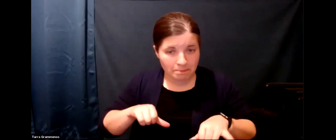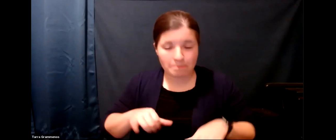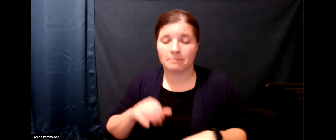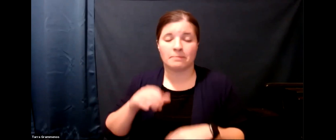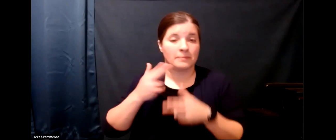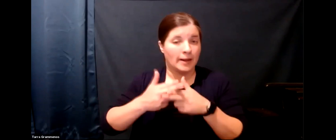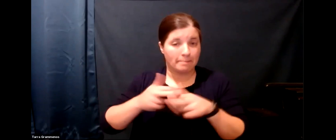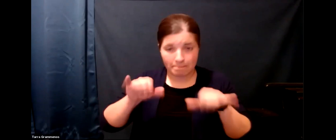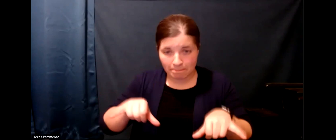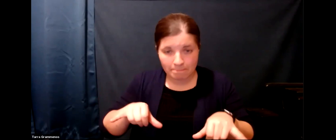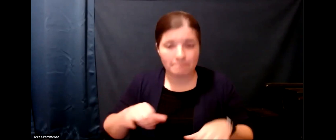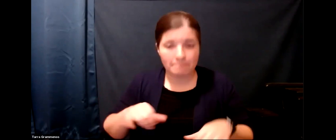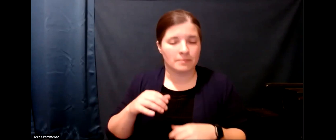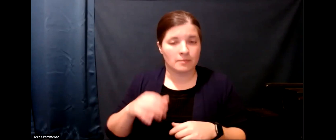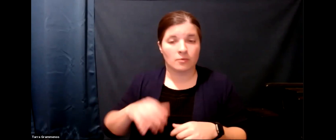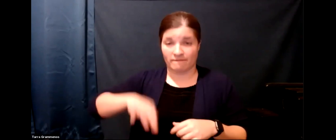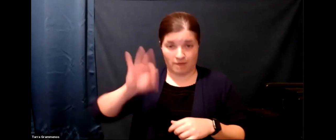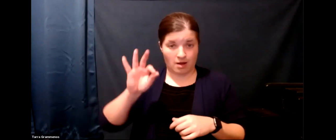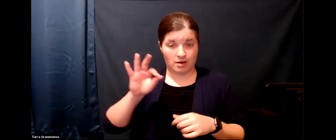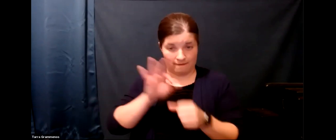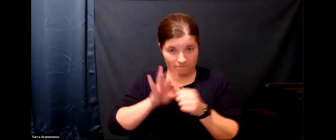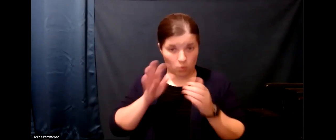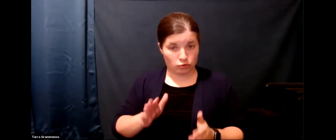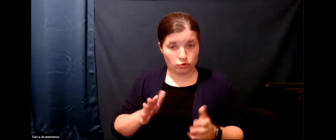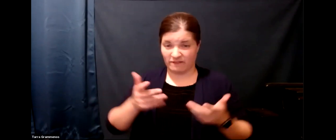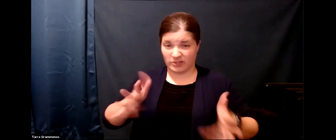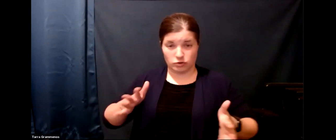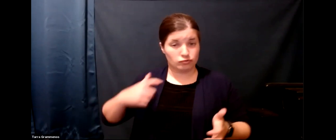changes, and we find a voter who is registered, we can